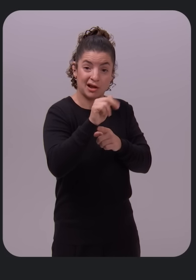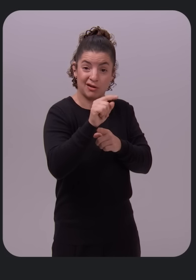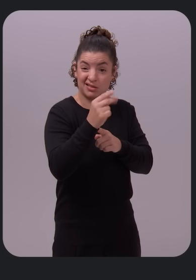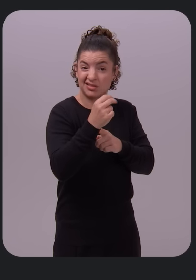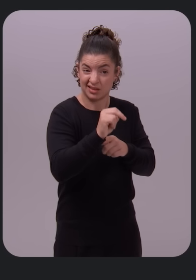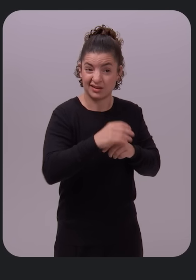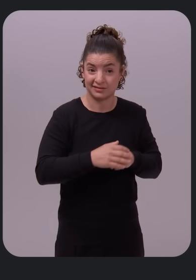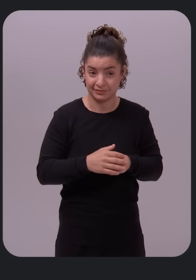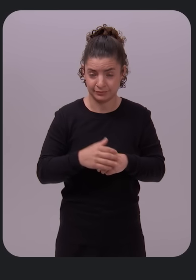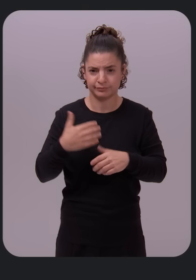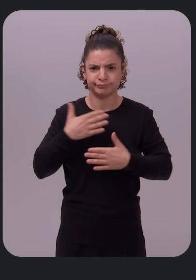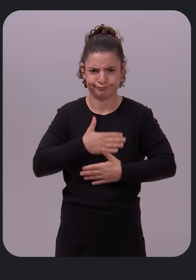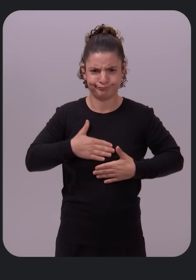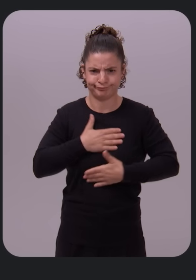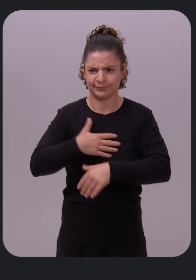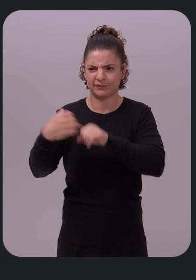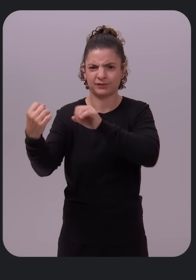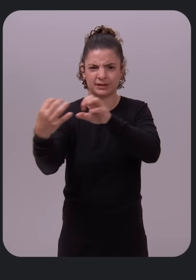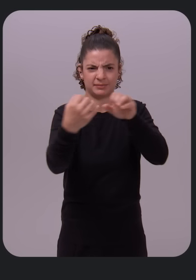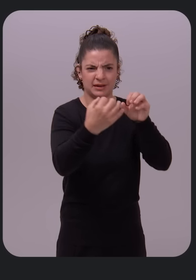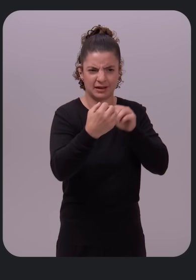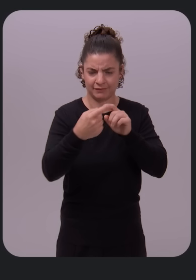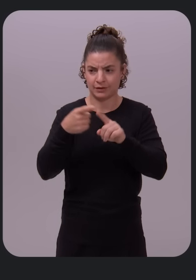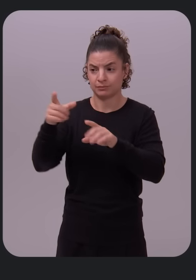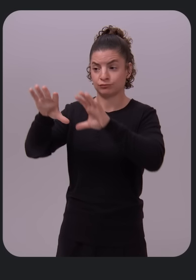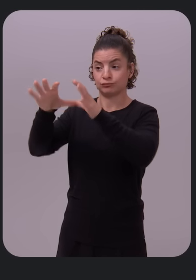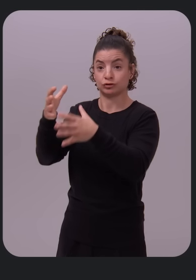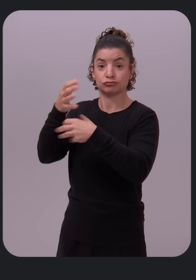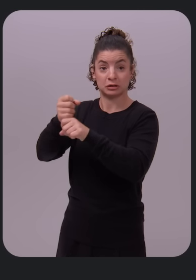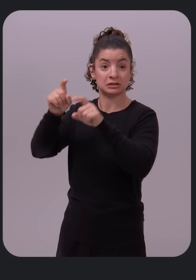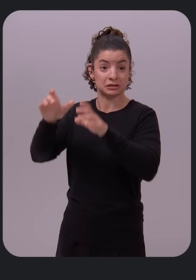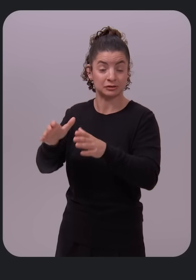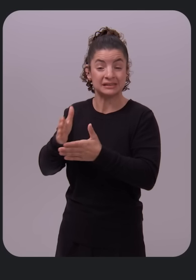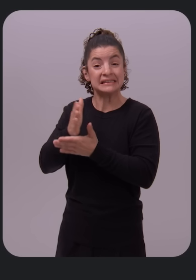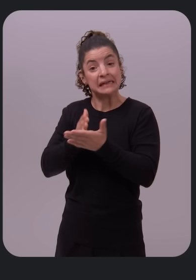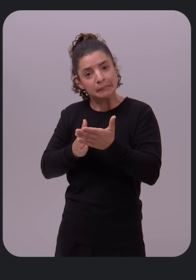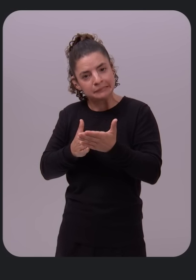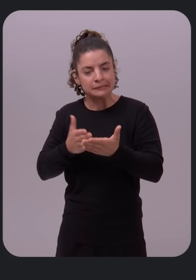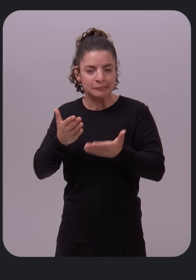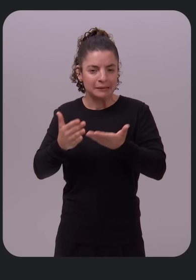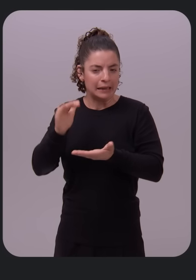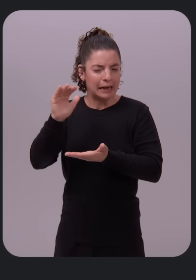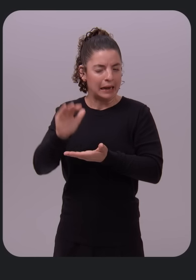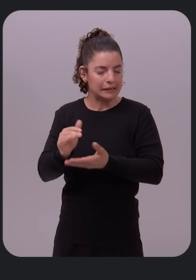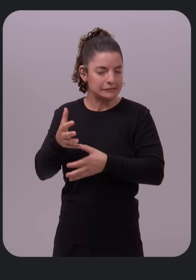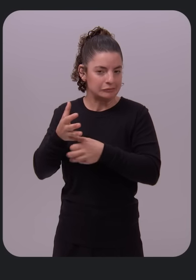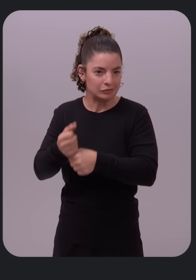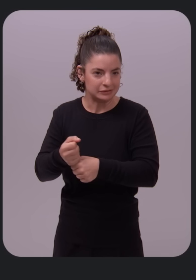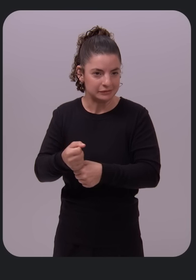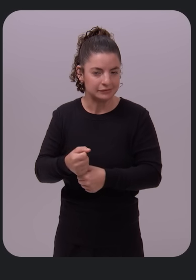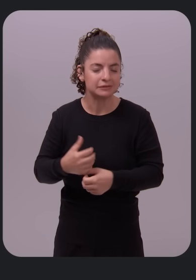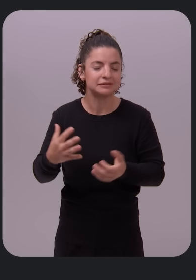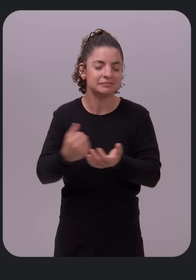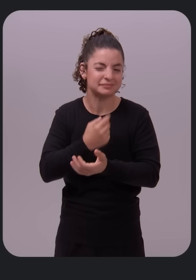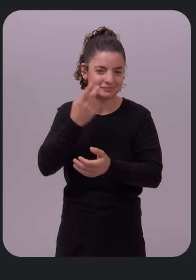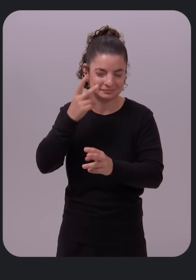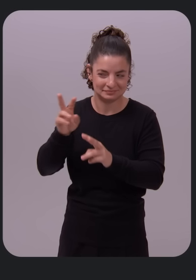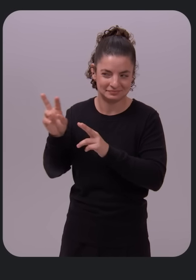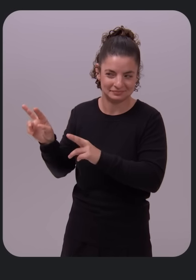We've been appreciating the feedback from our trusted testers, and some who are a little less trusted. Take a look.